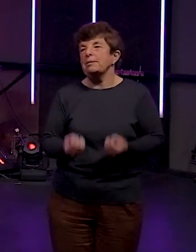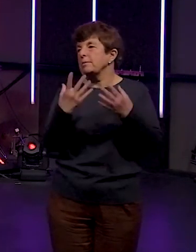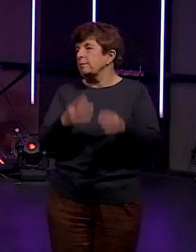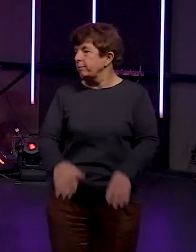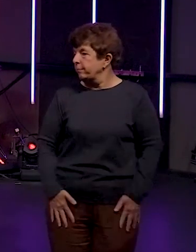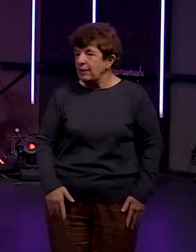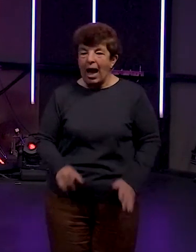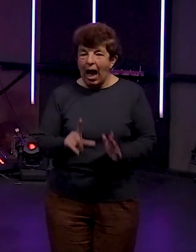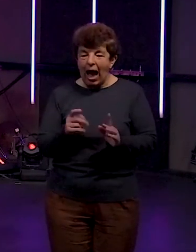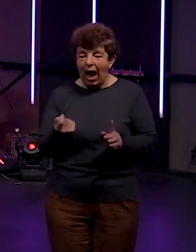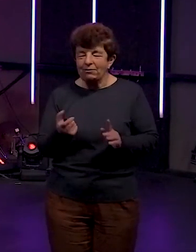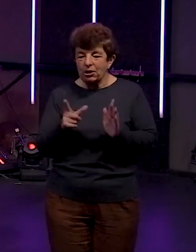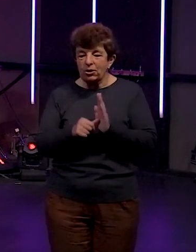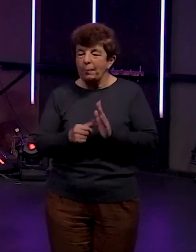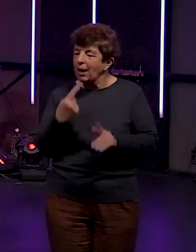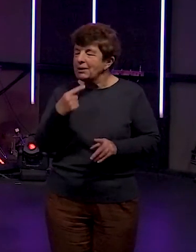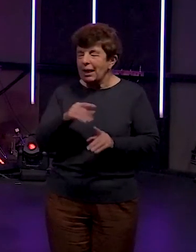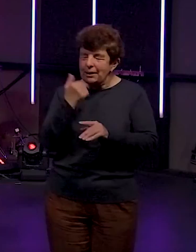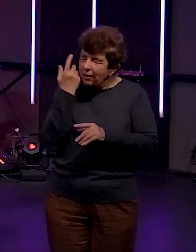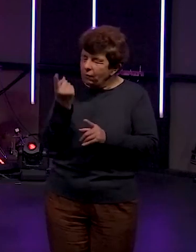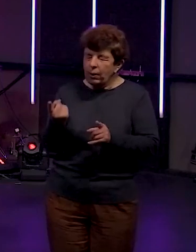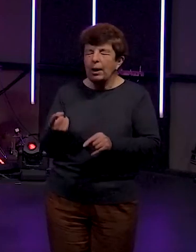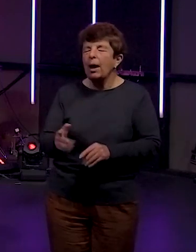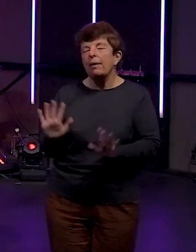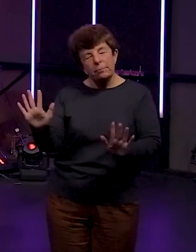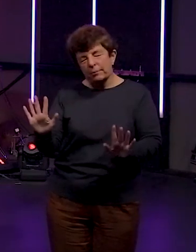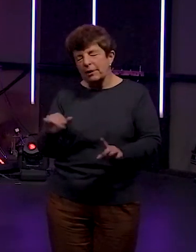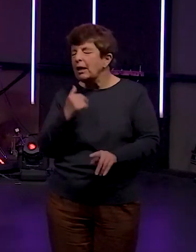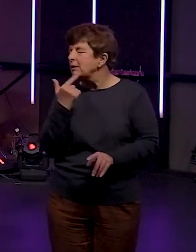period of time of doing this I said to everybody else I don't care where